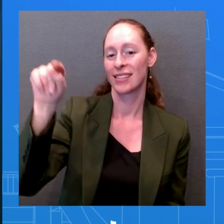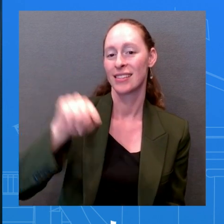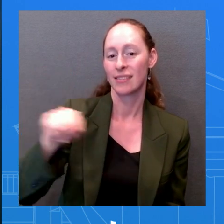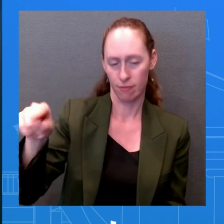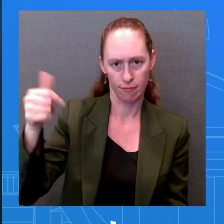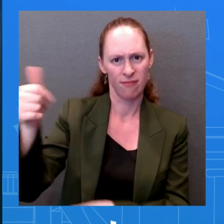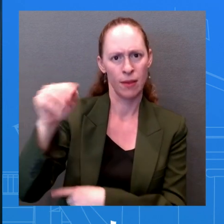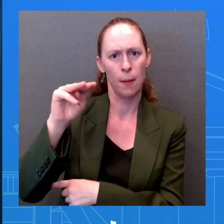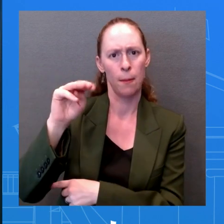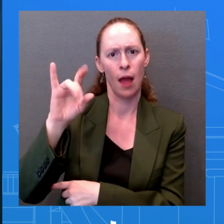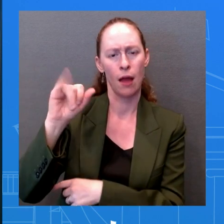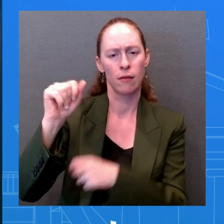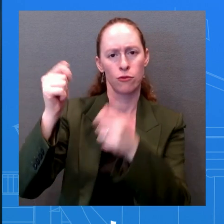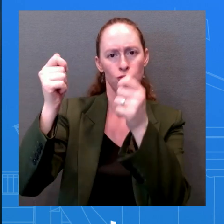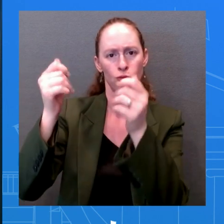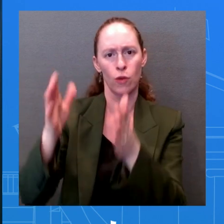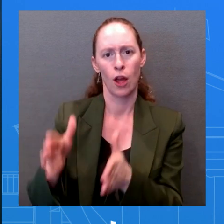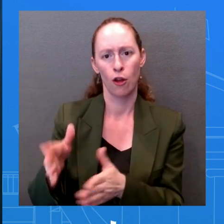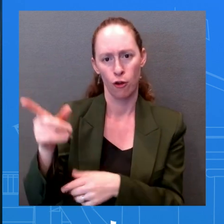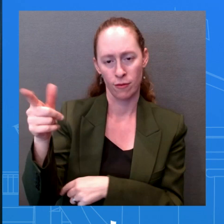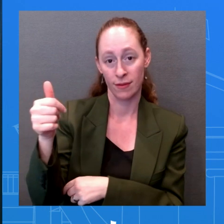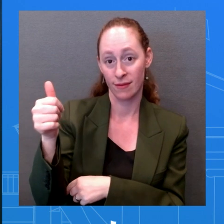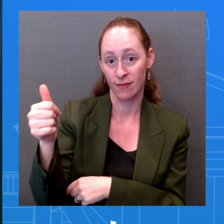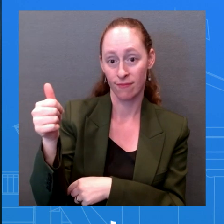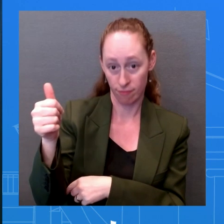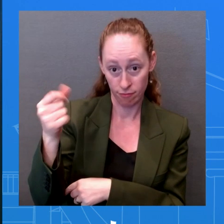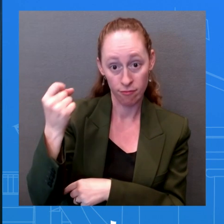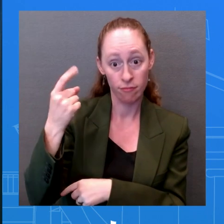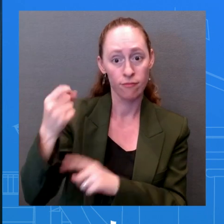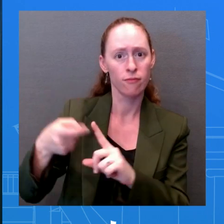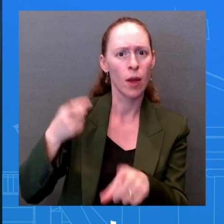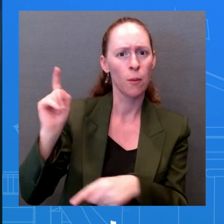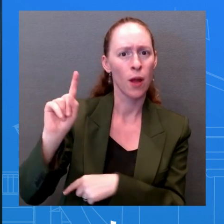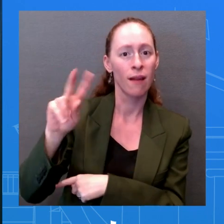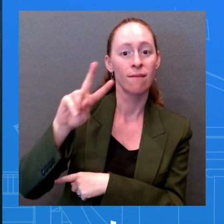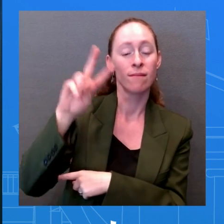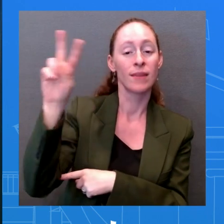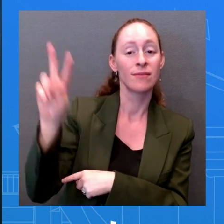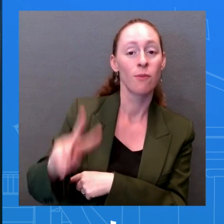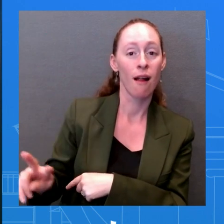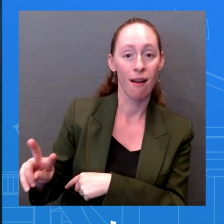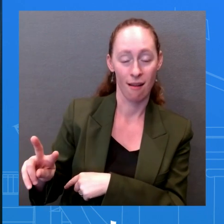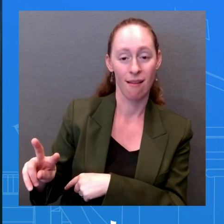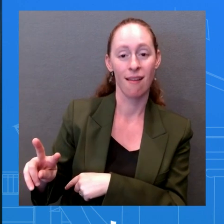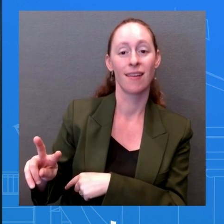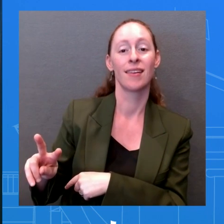became a U.S. citizen while working on the Biden campaign in Florida. And we are very, very lucky